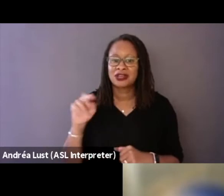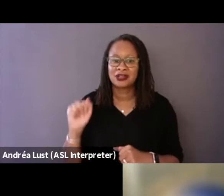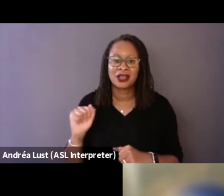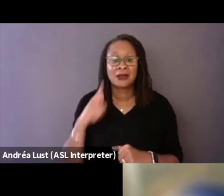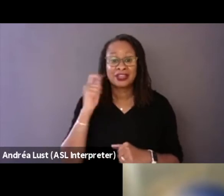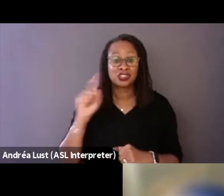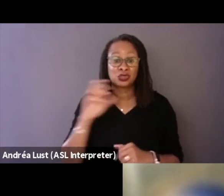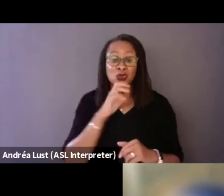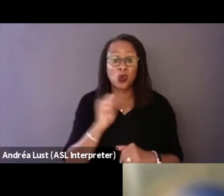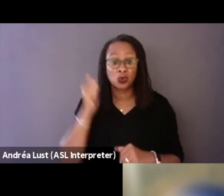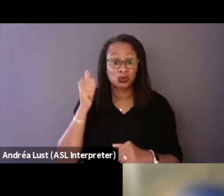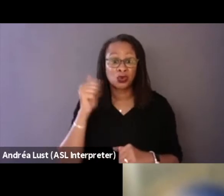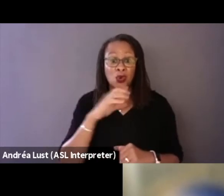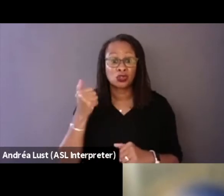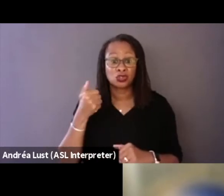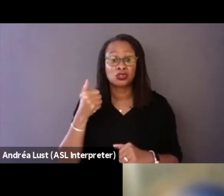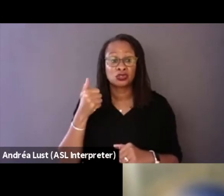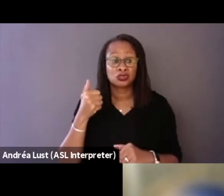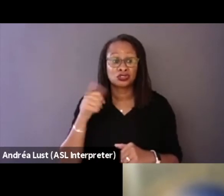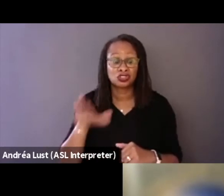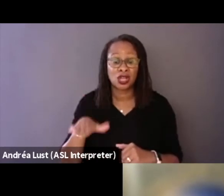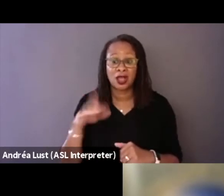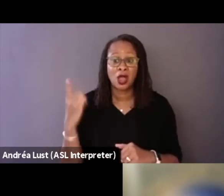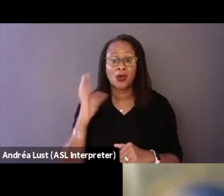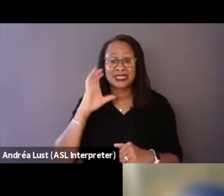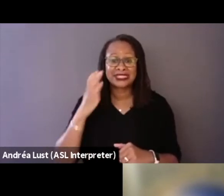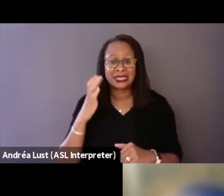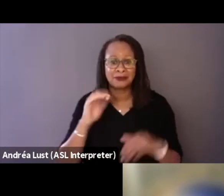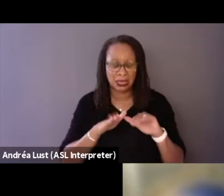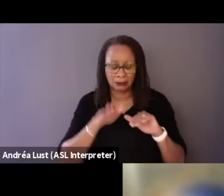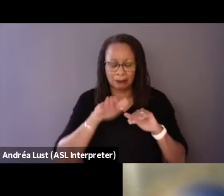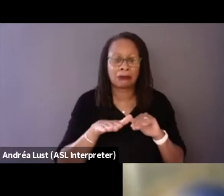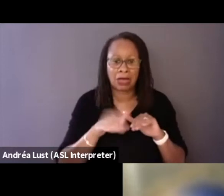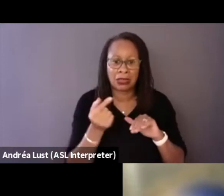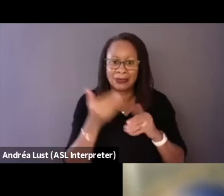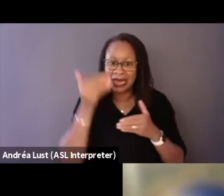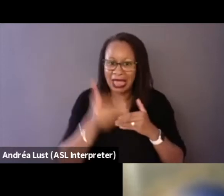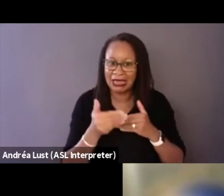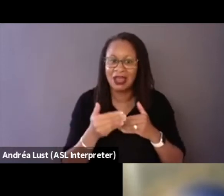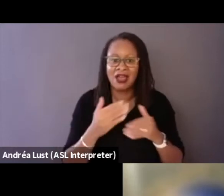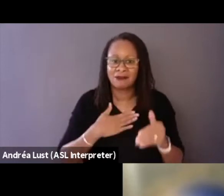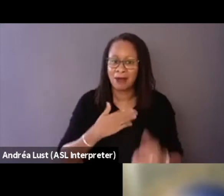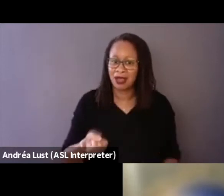She was the older child and she always seemed to be a step or two ahead of my understanding